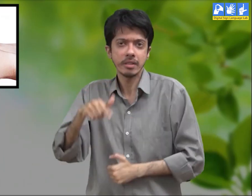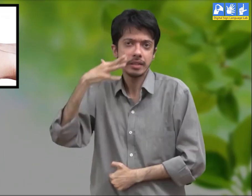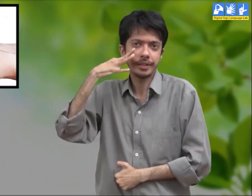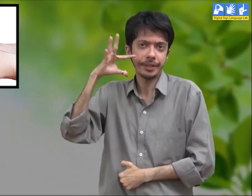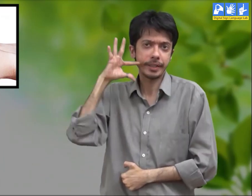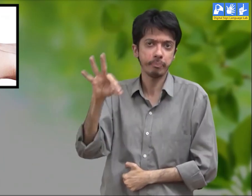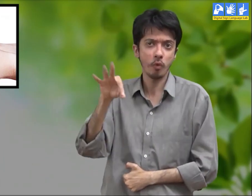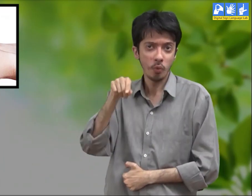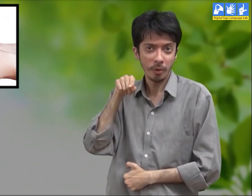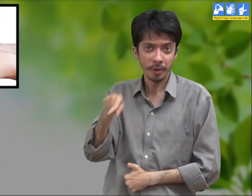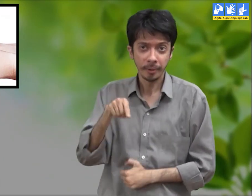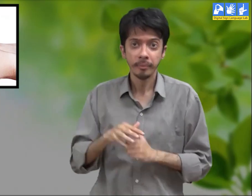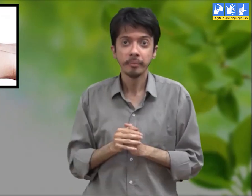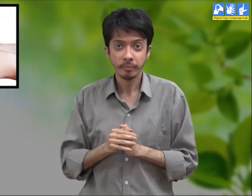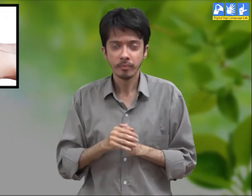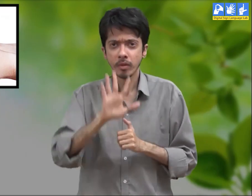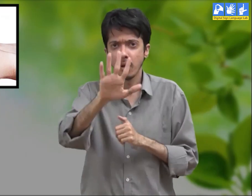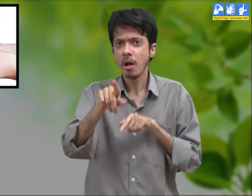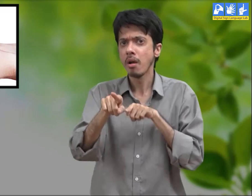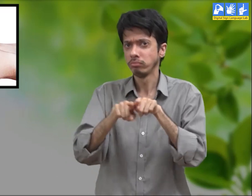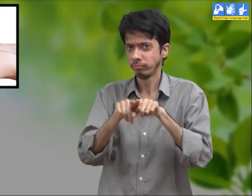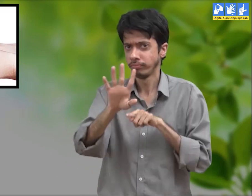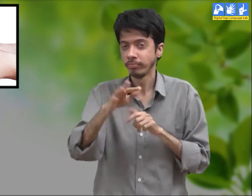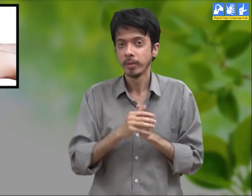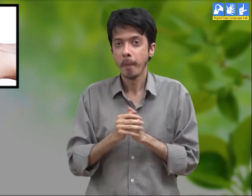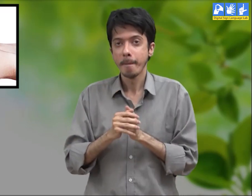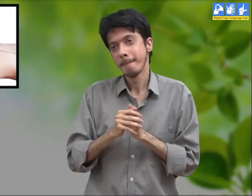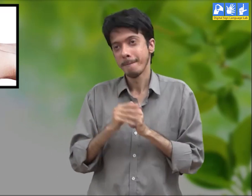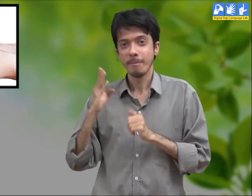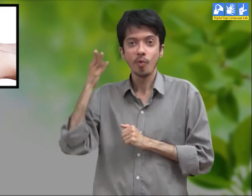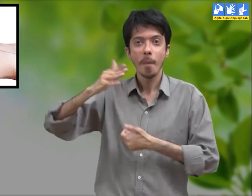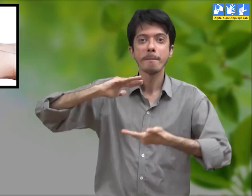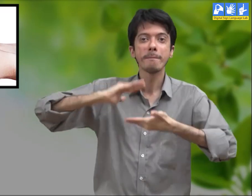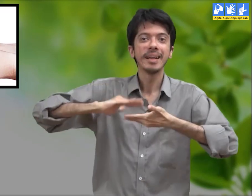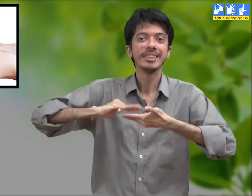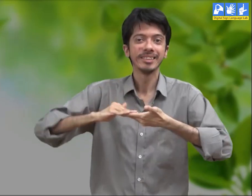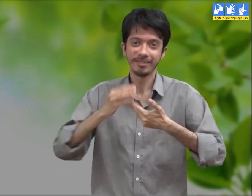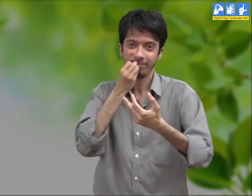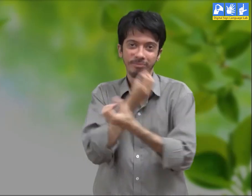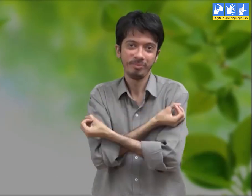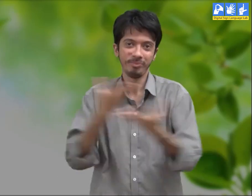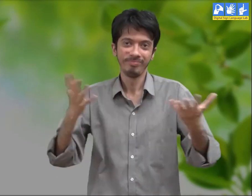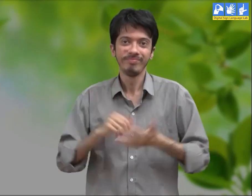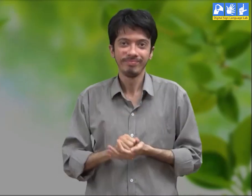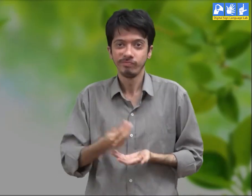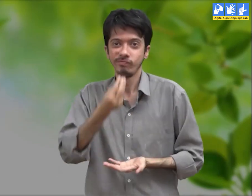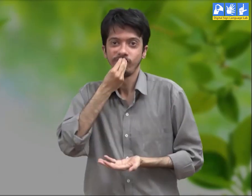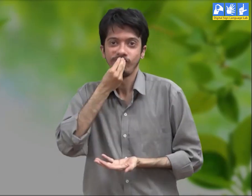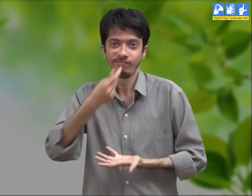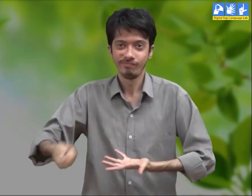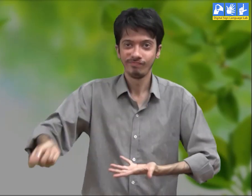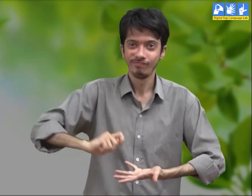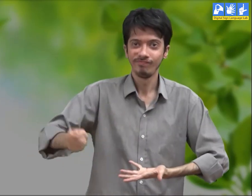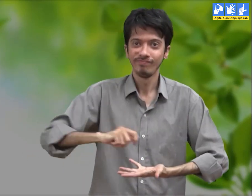it is important for us to conserve the natural resources. Let me give you an example. At weddings,